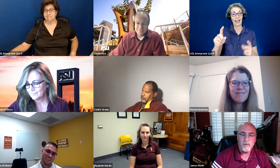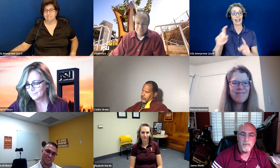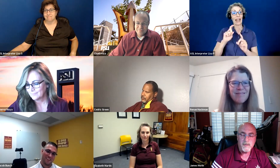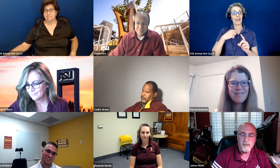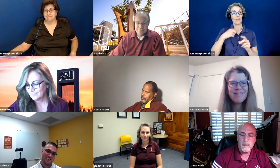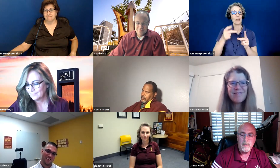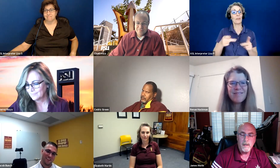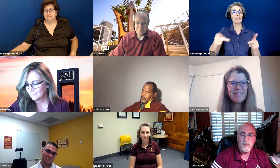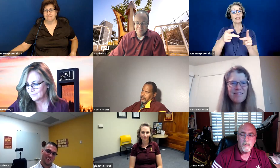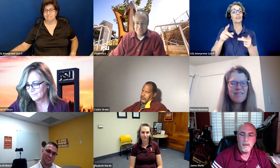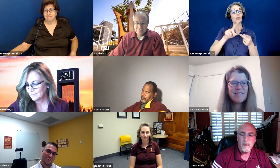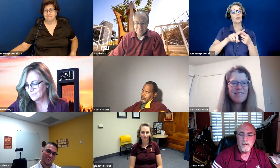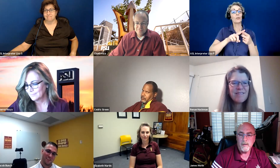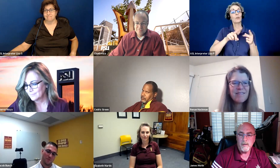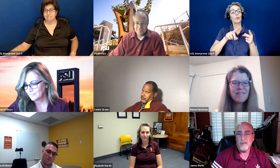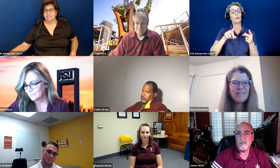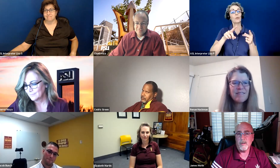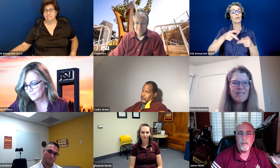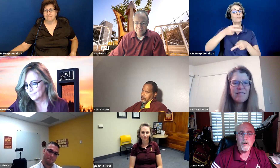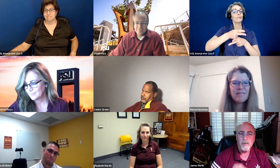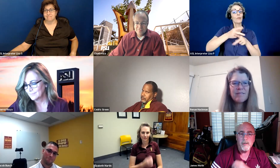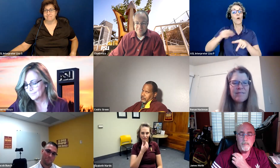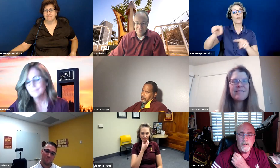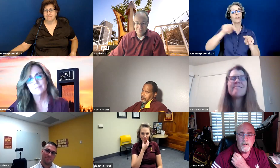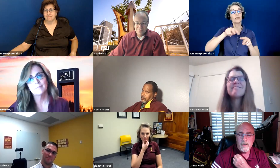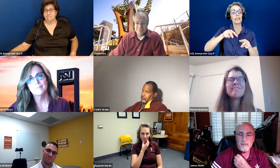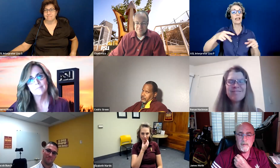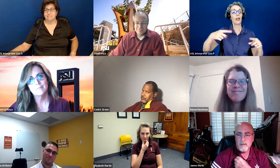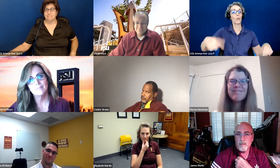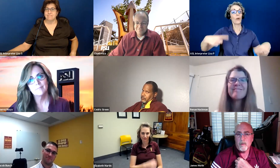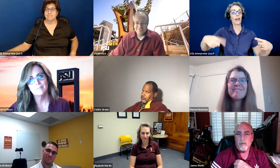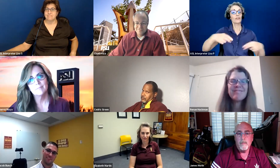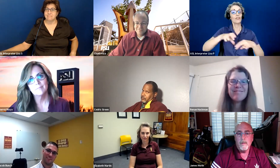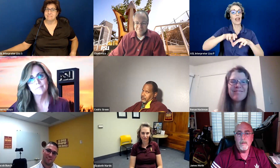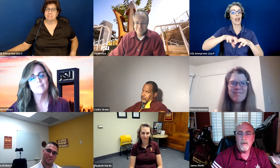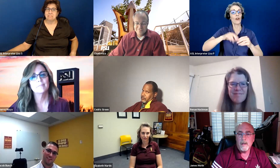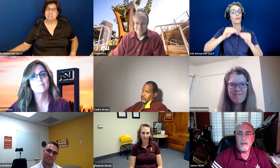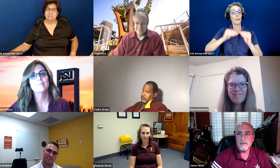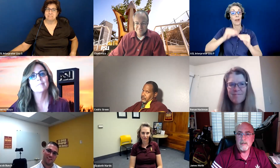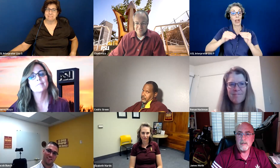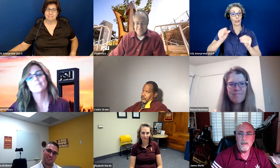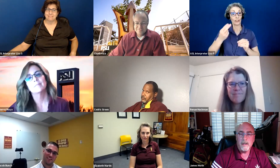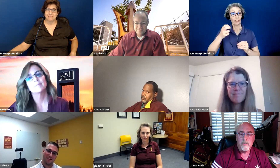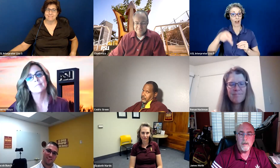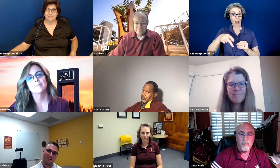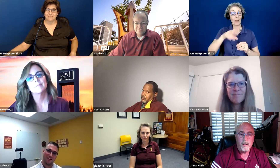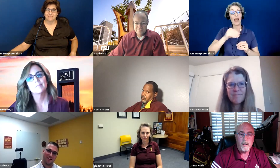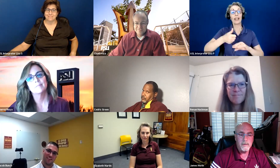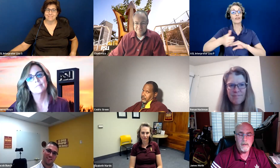to oversee basically a wheelchair repair shop and a transportation program. That was just kinda getting off the ground.